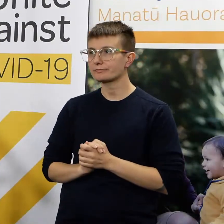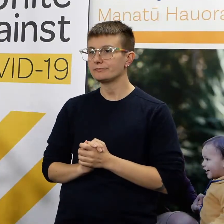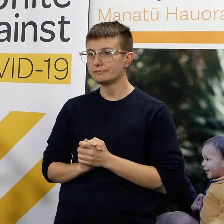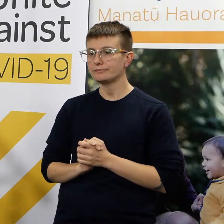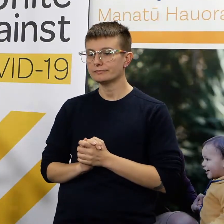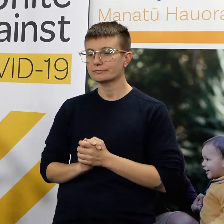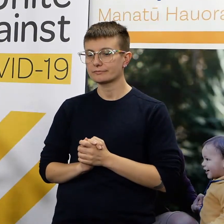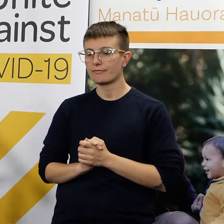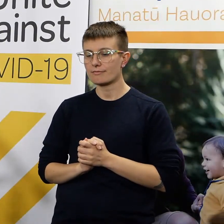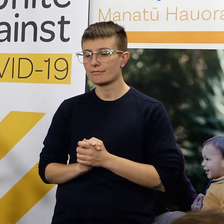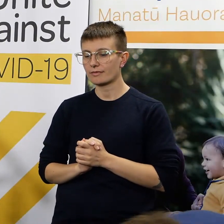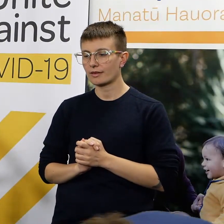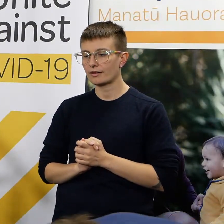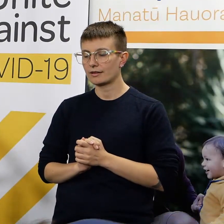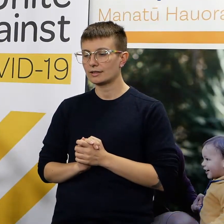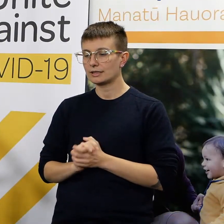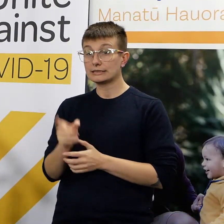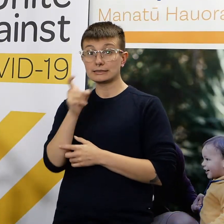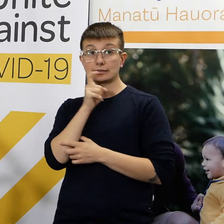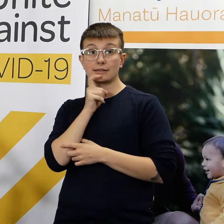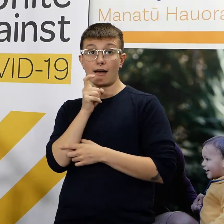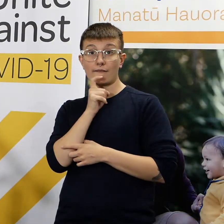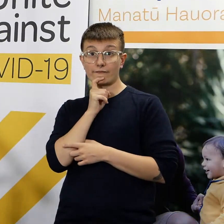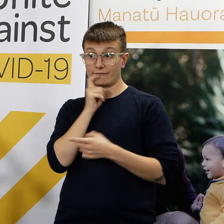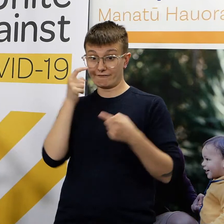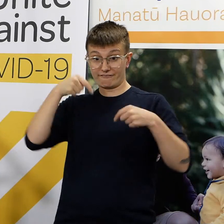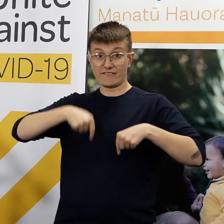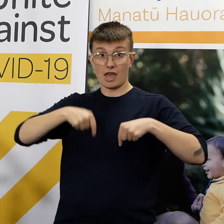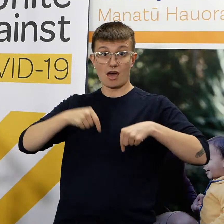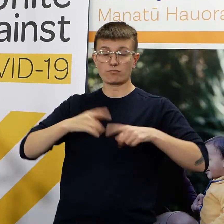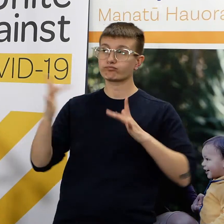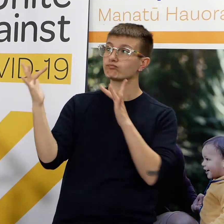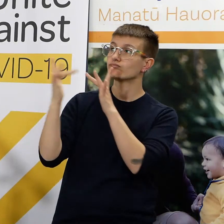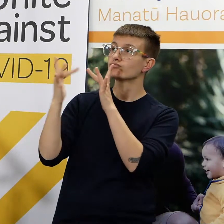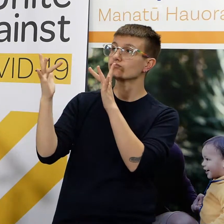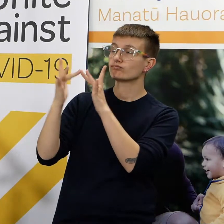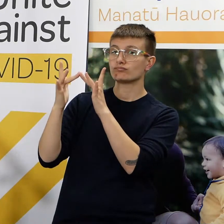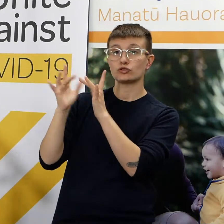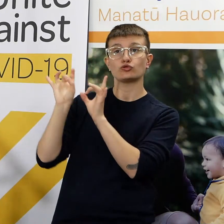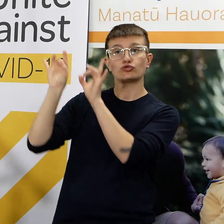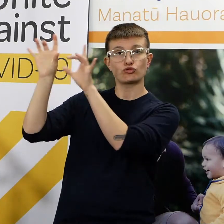with their counterparts in Australia so they can take appropriate action for any passengers who